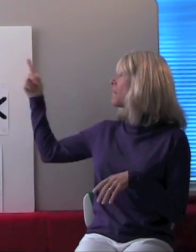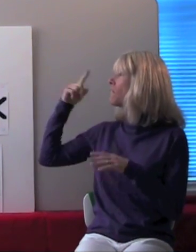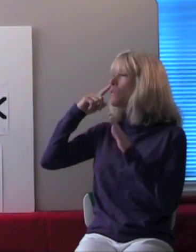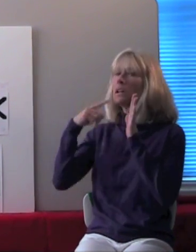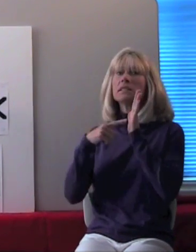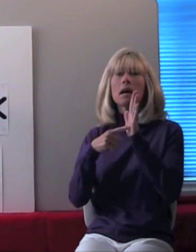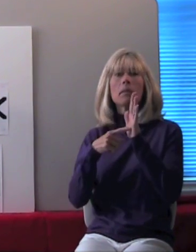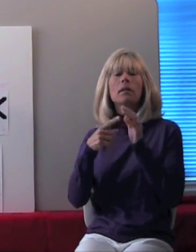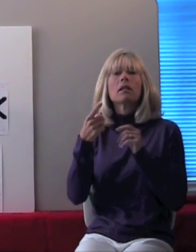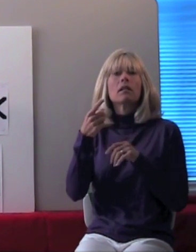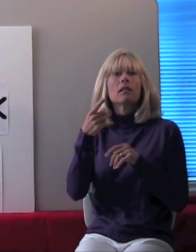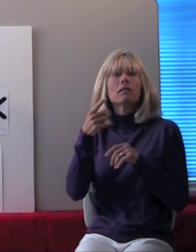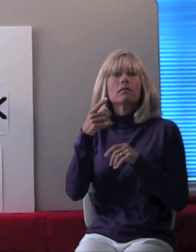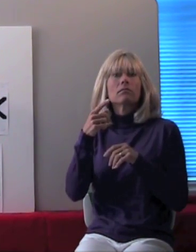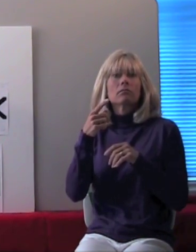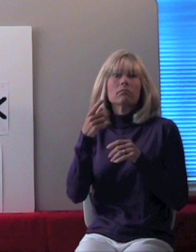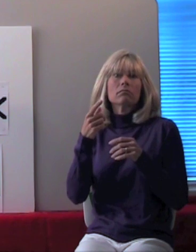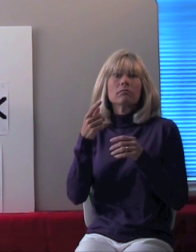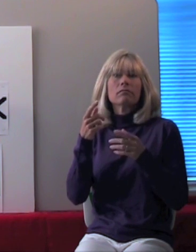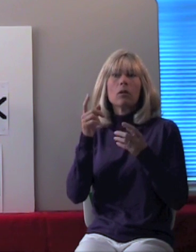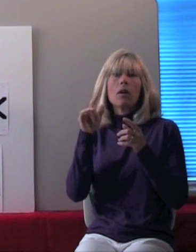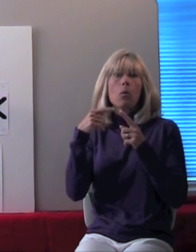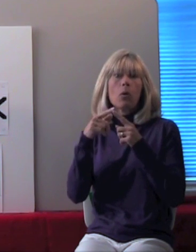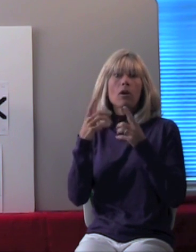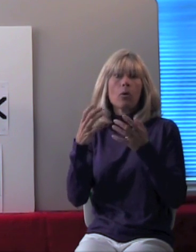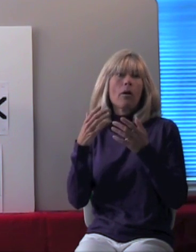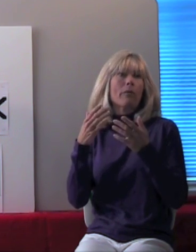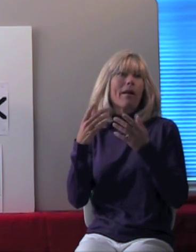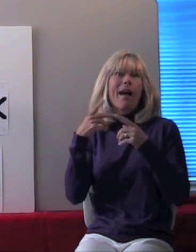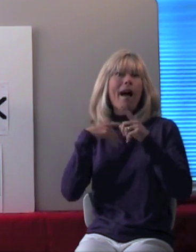This symbol, for example, is for when you want to...